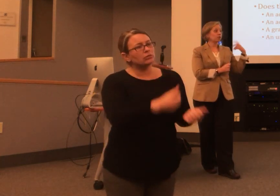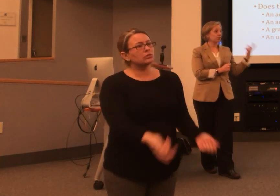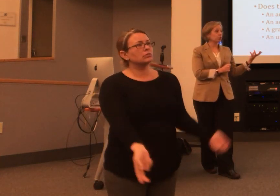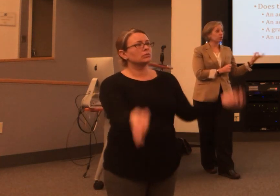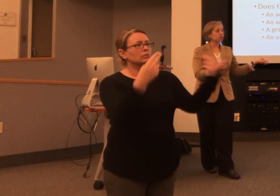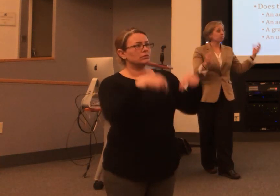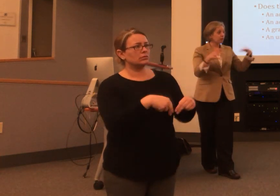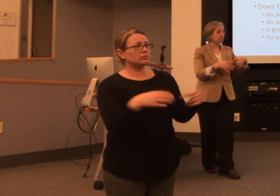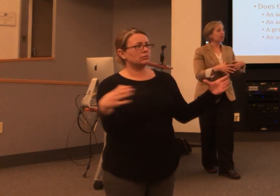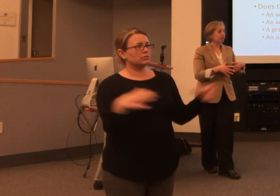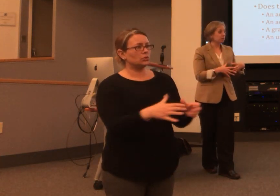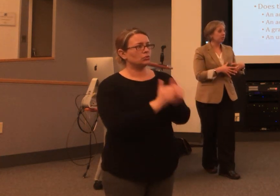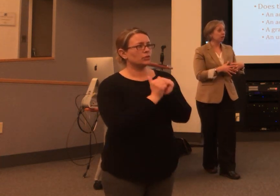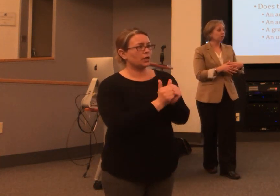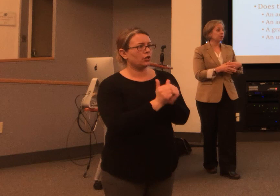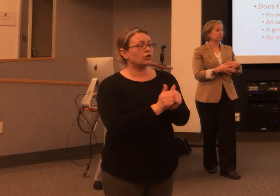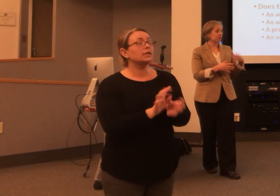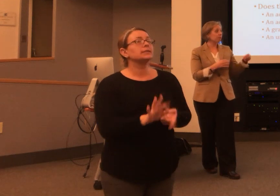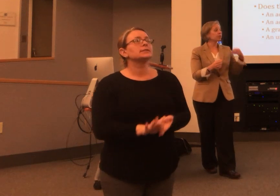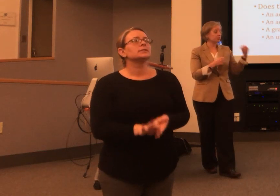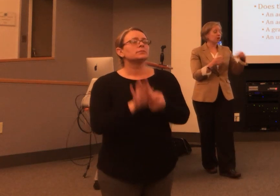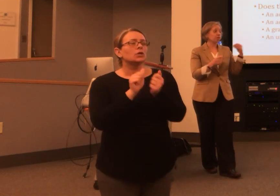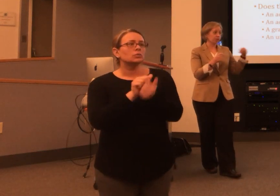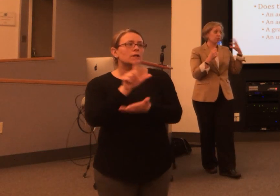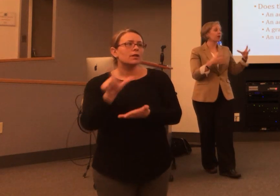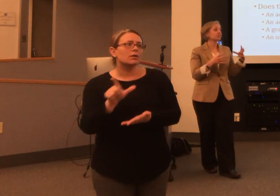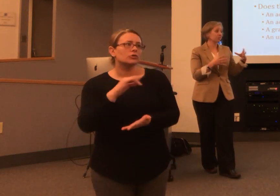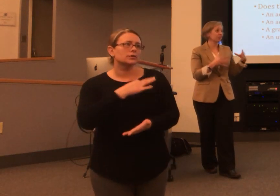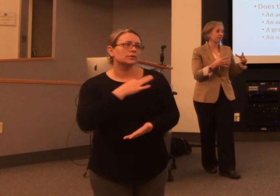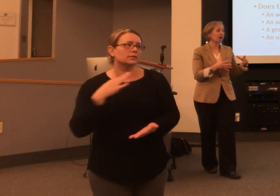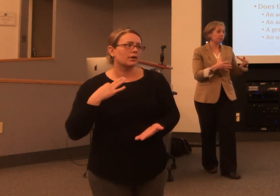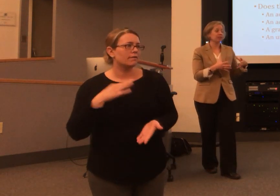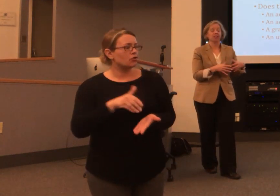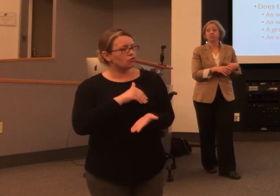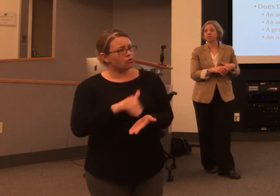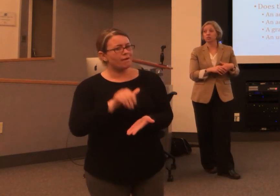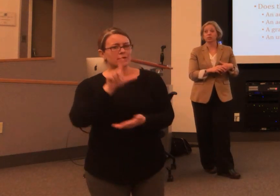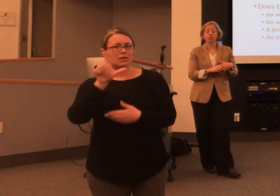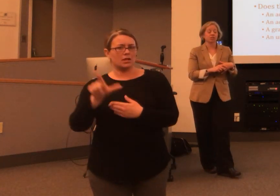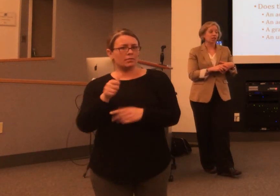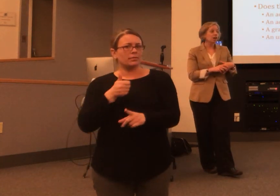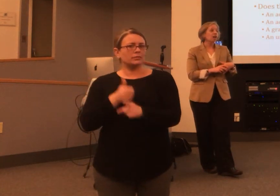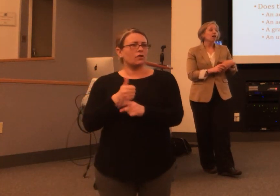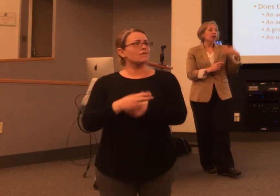And university press, get them involved, because libraries are often depositories of copyright knowledge at university.